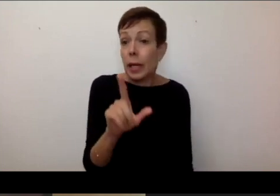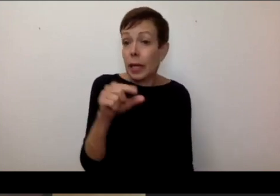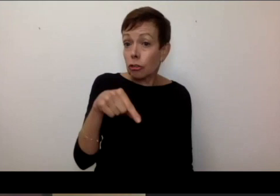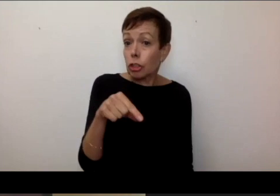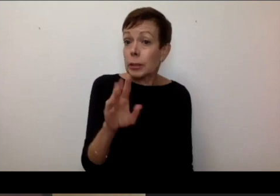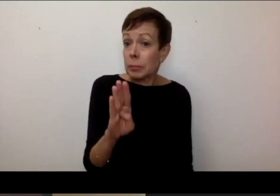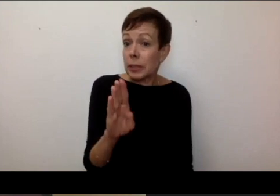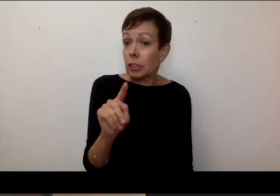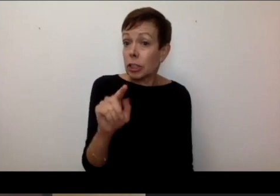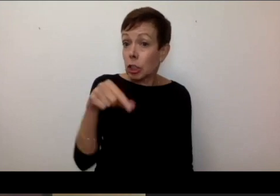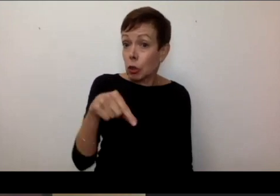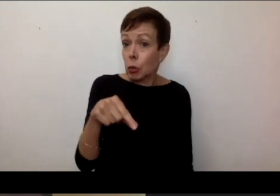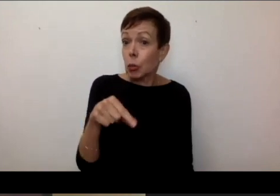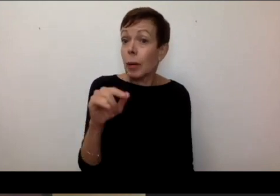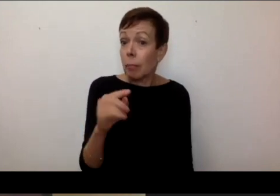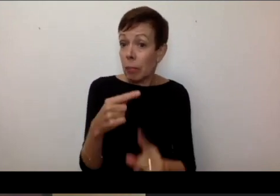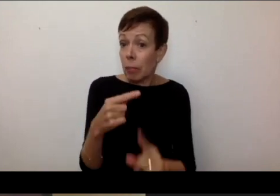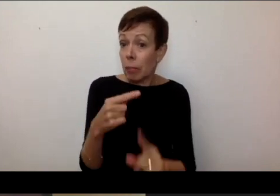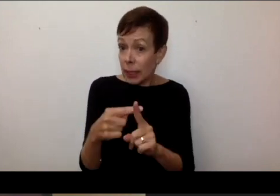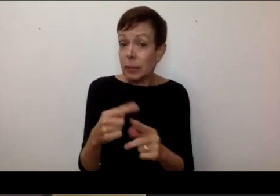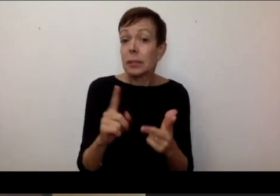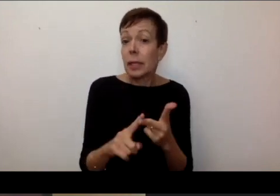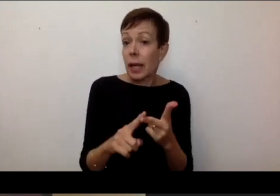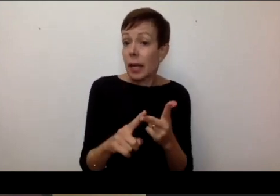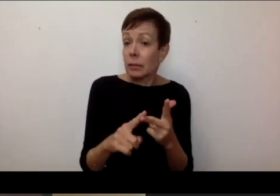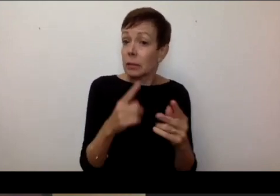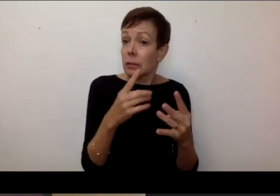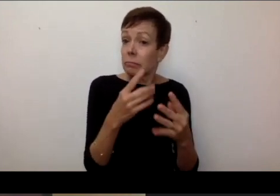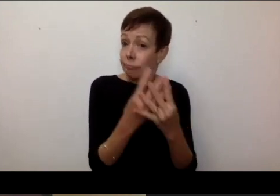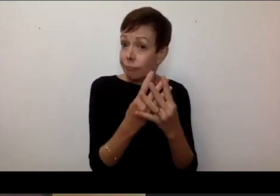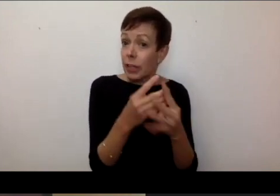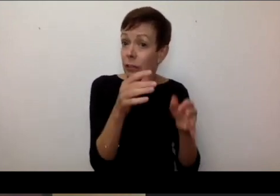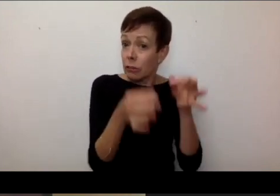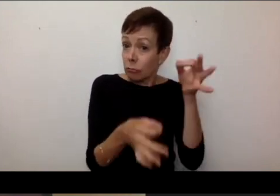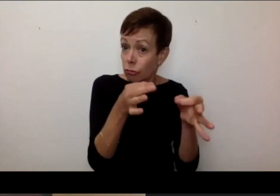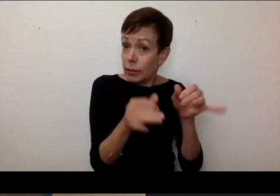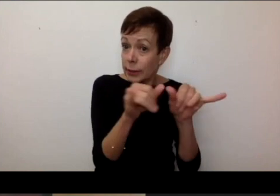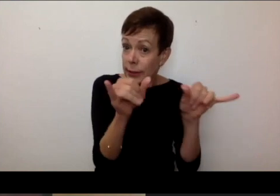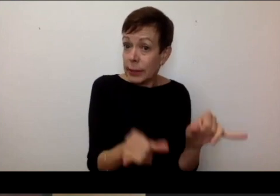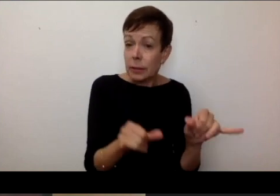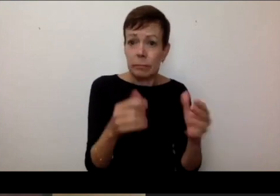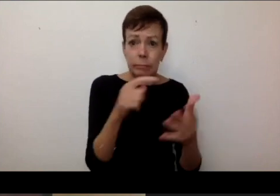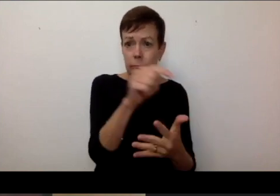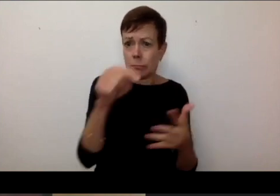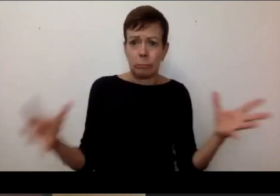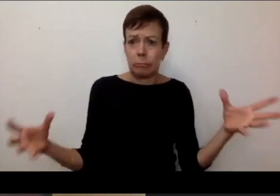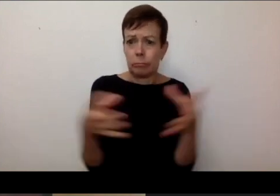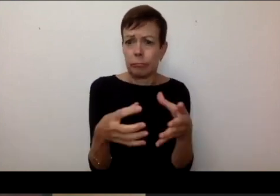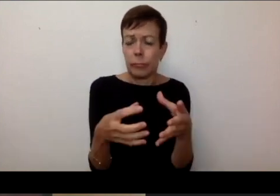food insecurity health and criminal justice are all in the works together these cases collectively tell our government